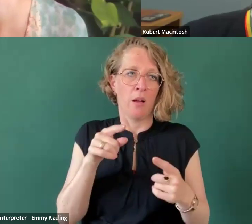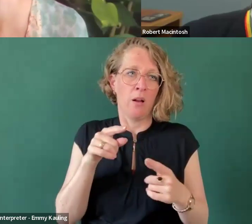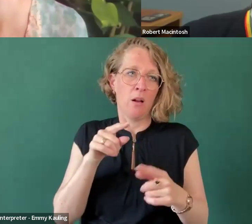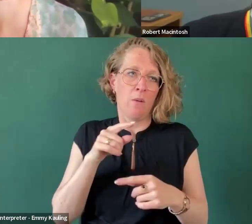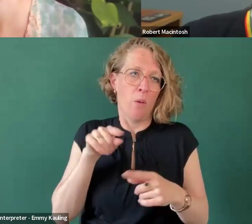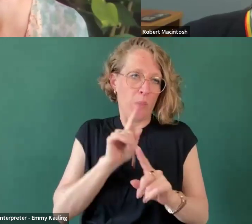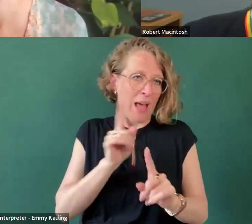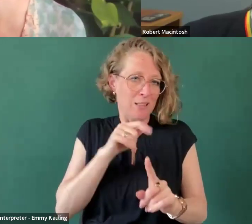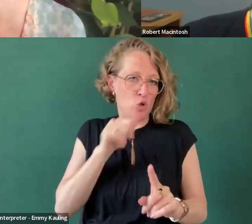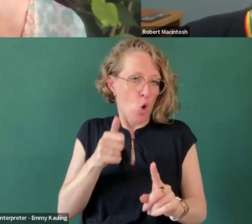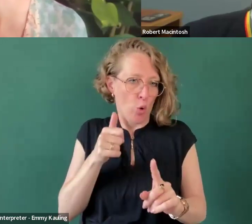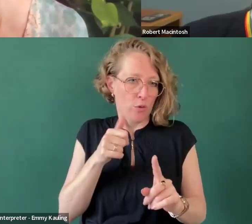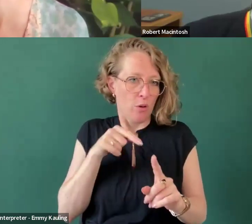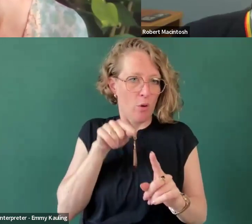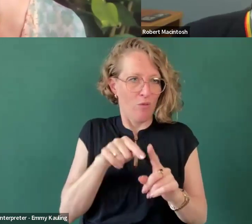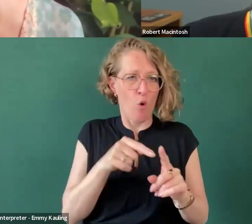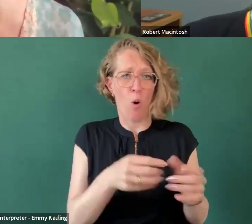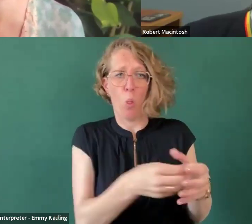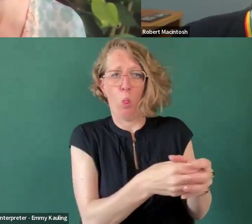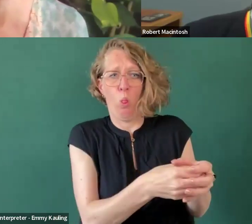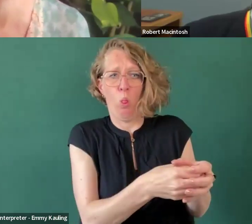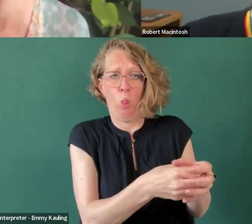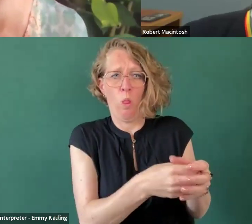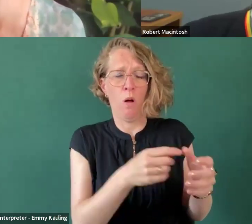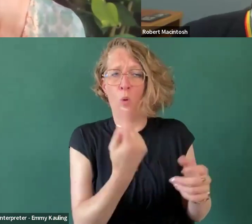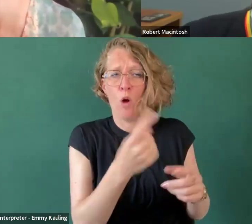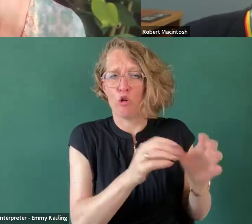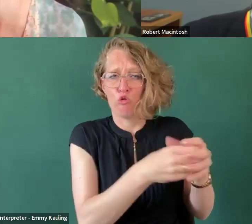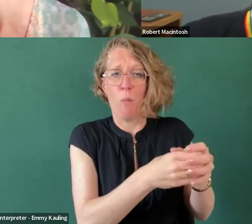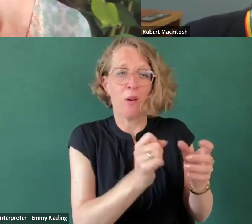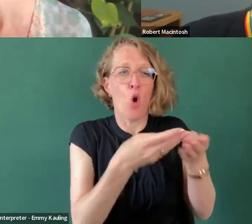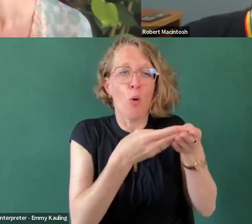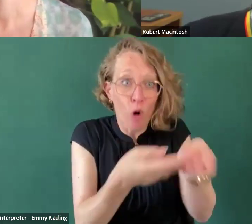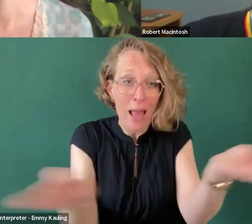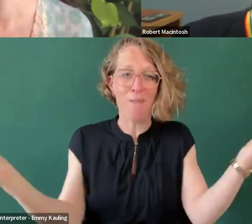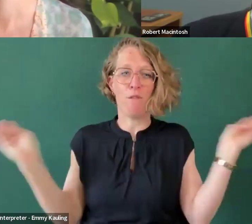are not for a small minority group, but they are for everyone to make the workplace more